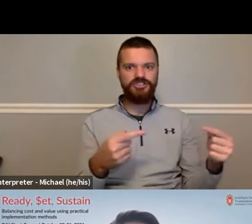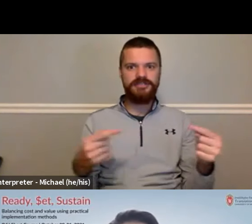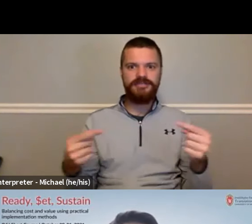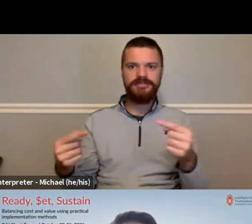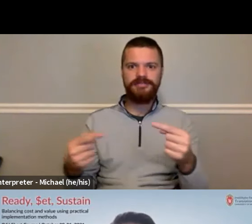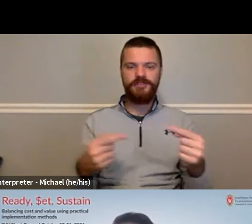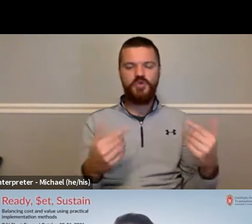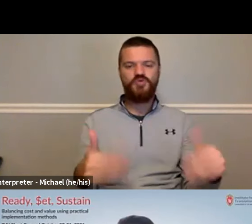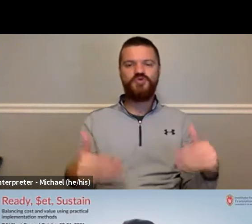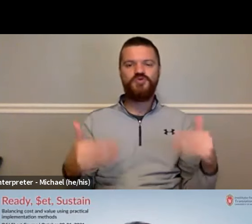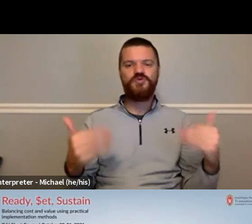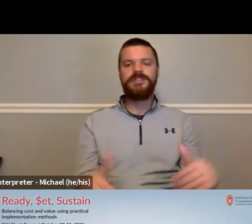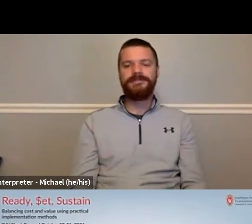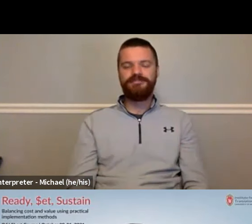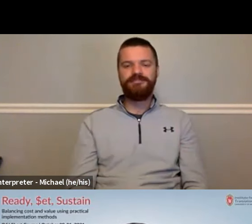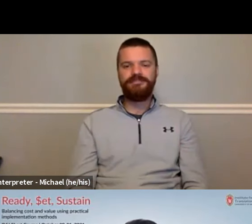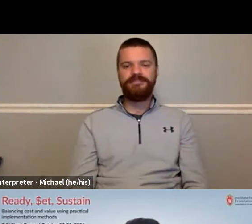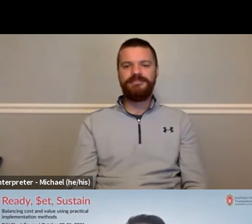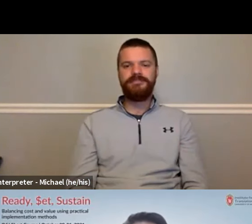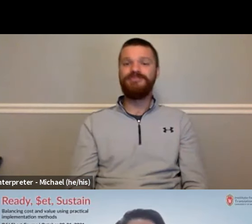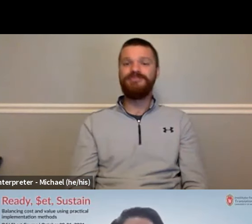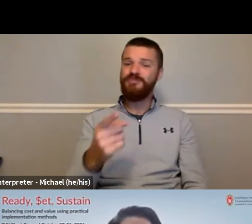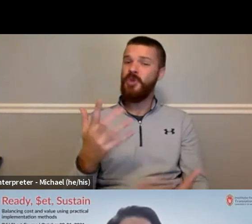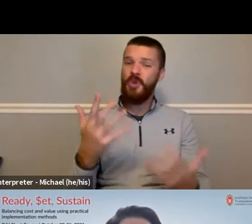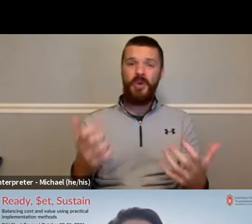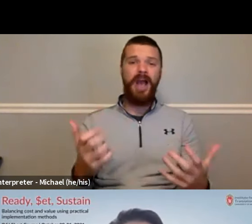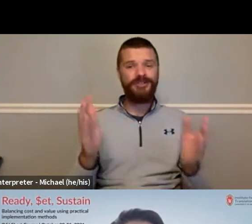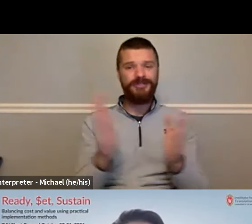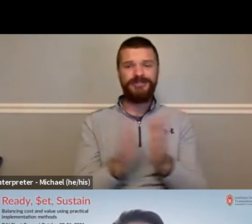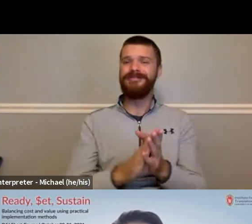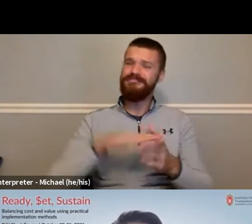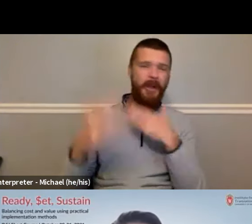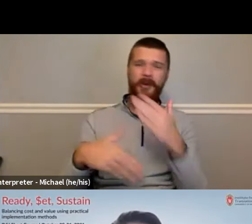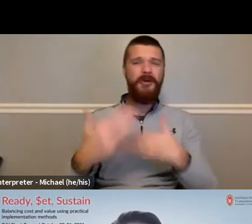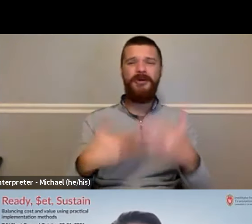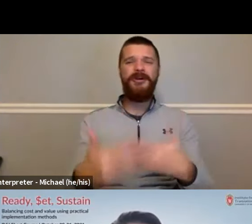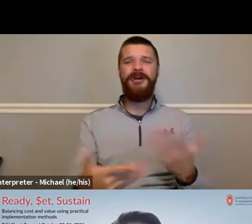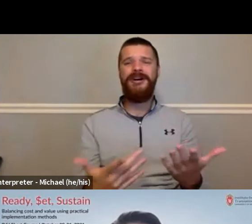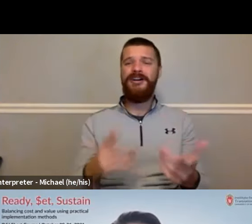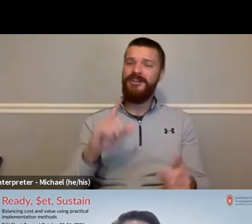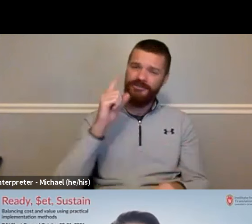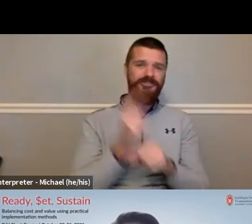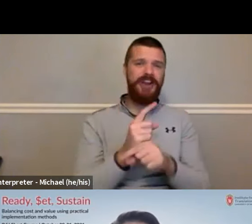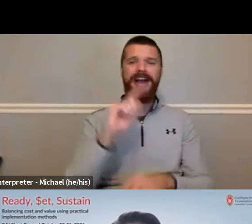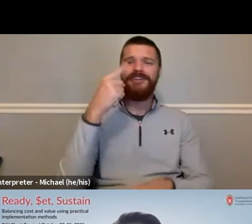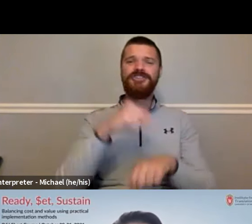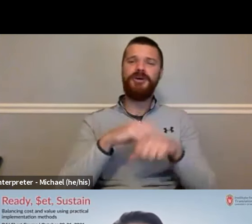Michelle Chui: Because you know you just want to move on, on the project and you want to get it right, the first time, and you want it to be.